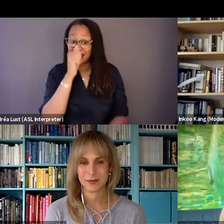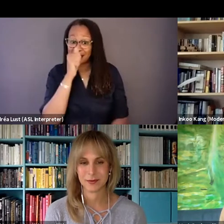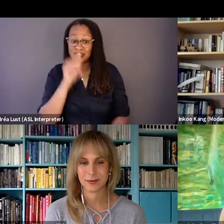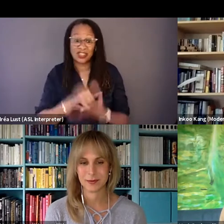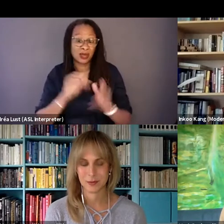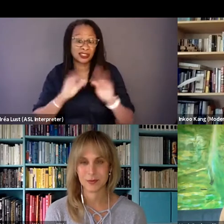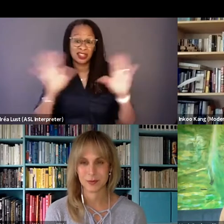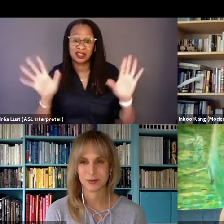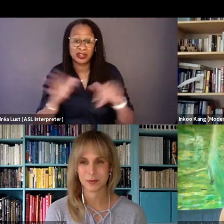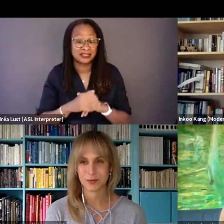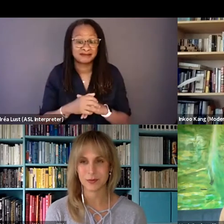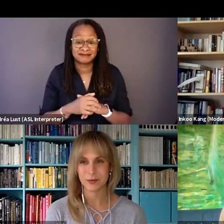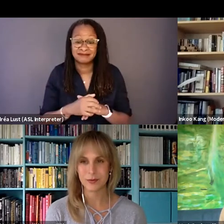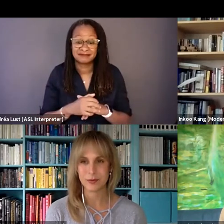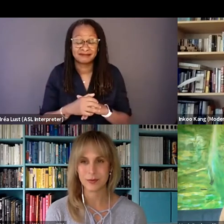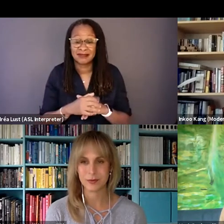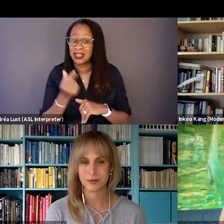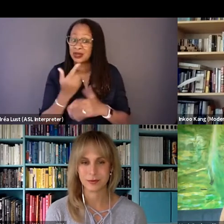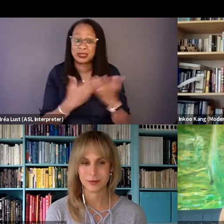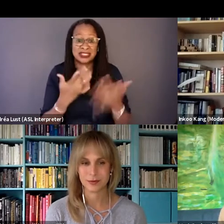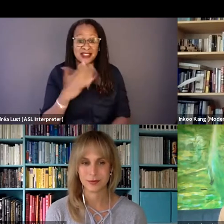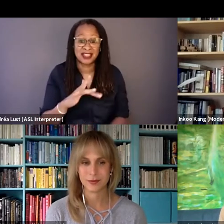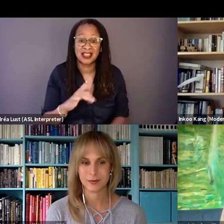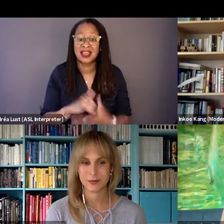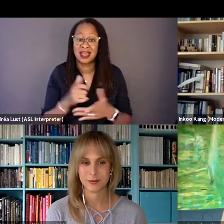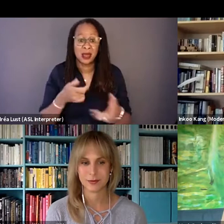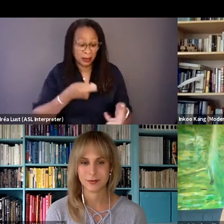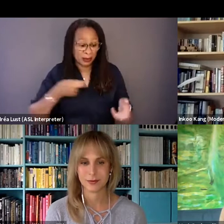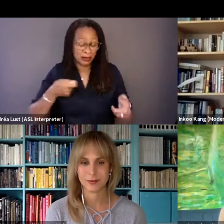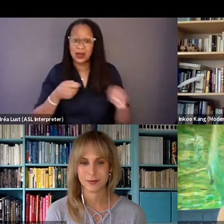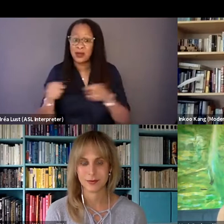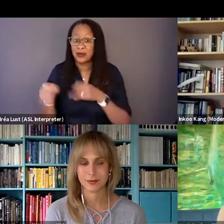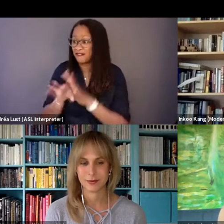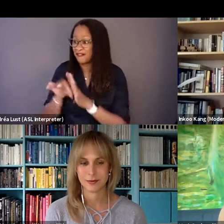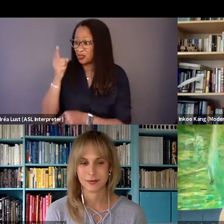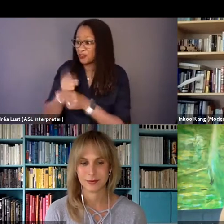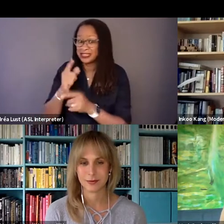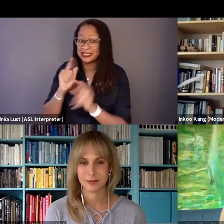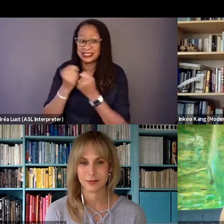like a little piece of lock. And then we pulled that thread and we found the right animation team, and it just came through.